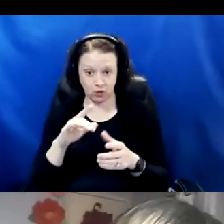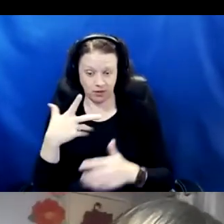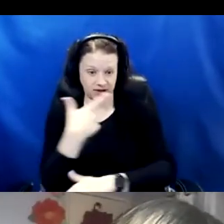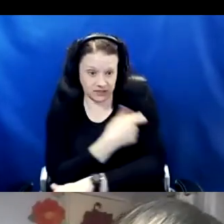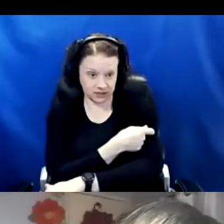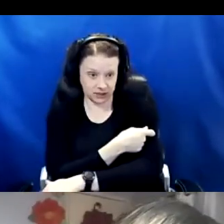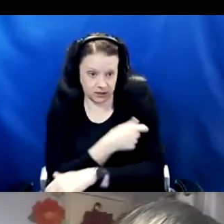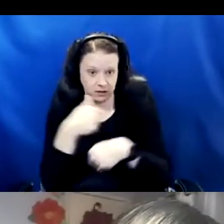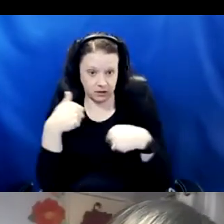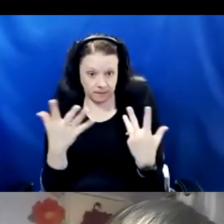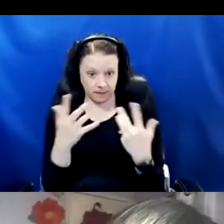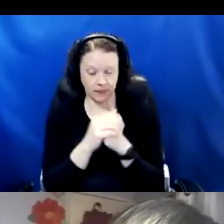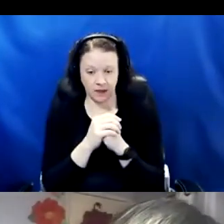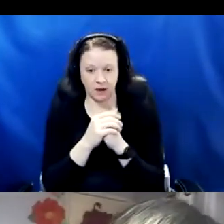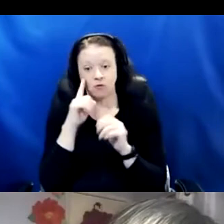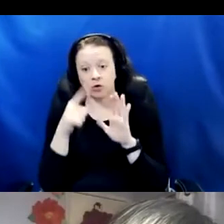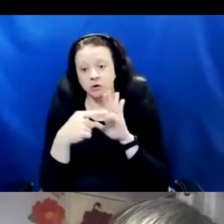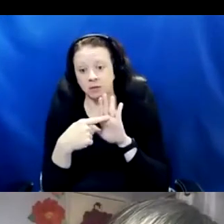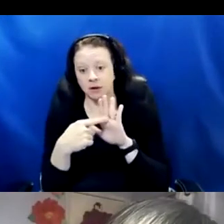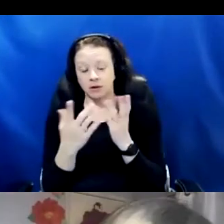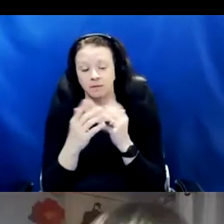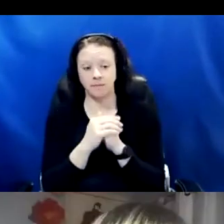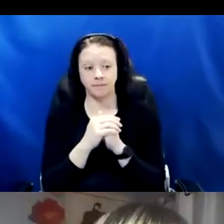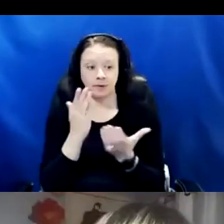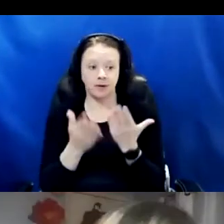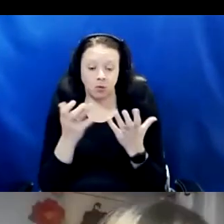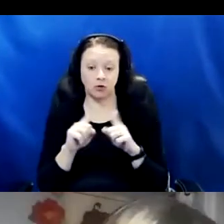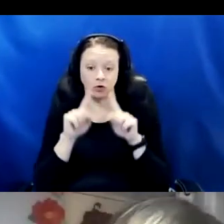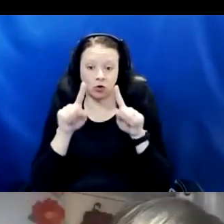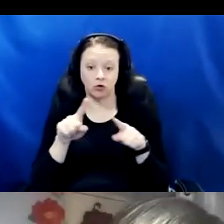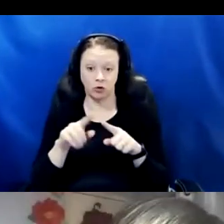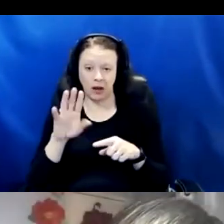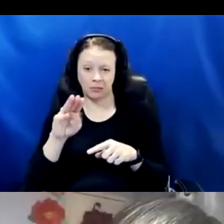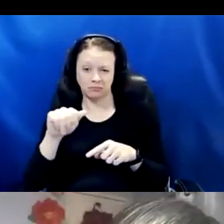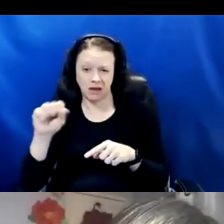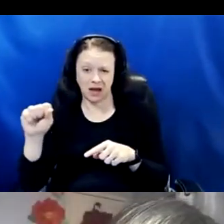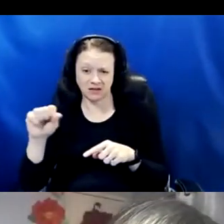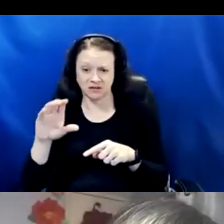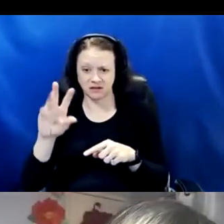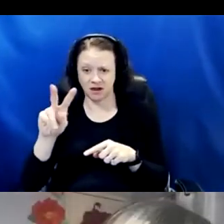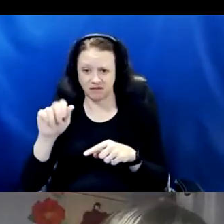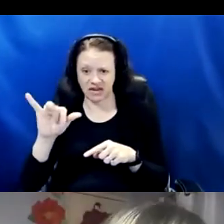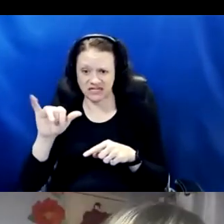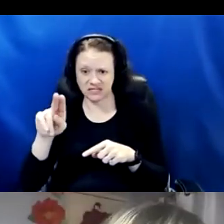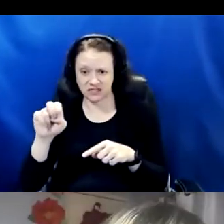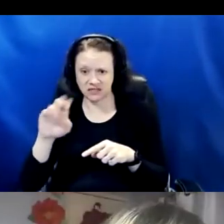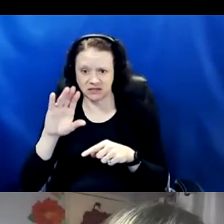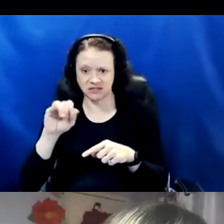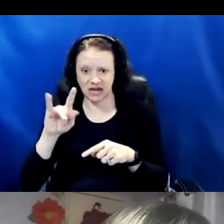So for instance, you may want to go to a mass vaccine site, you know, such as the Oakland Coliseum